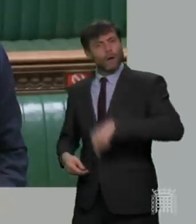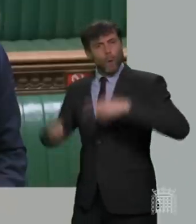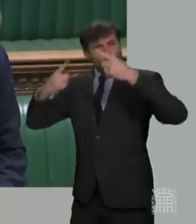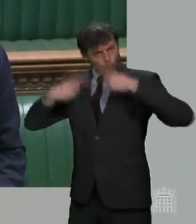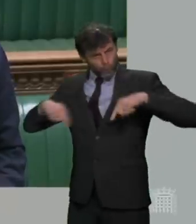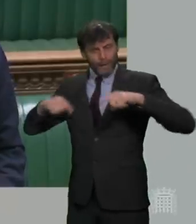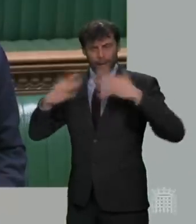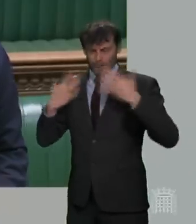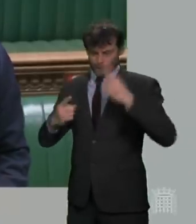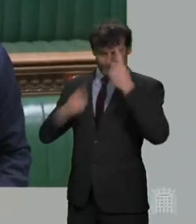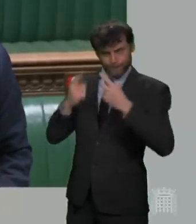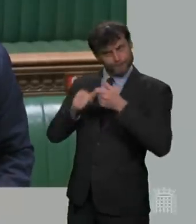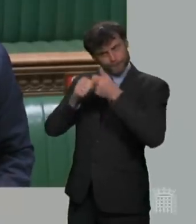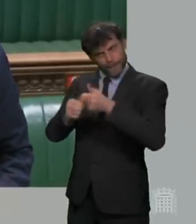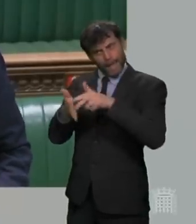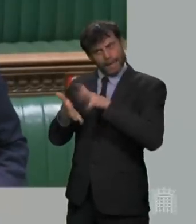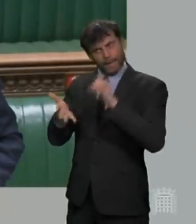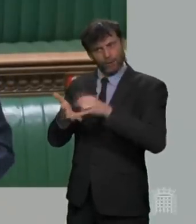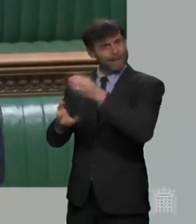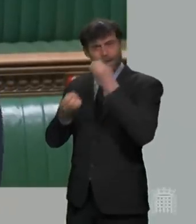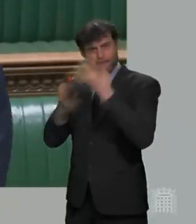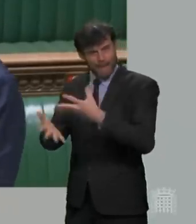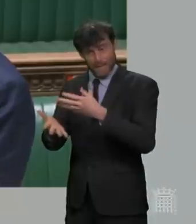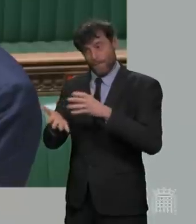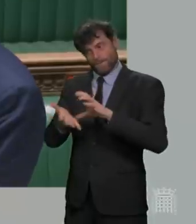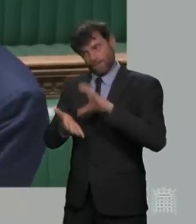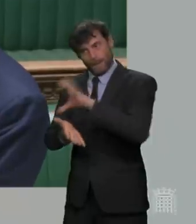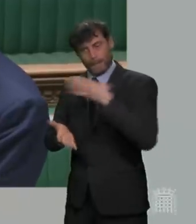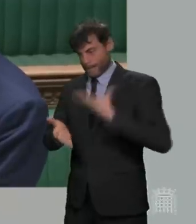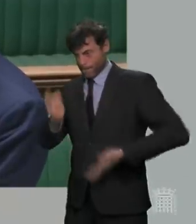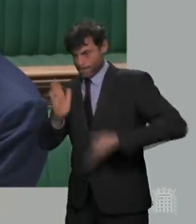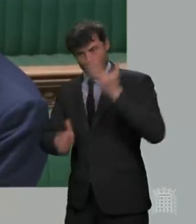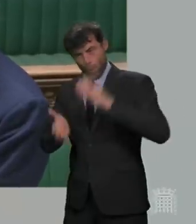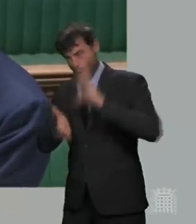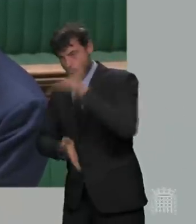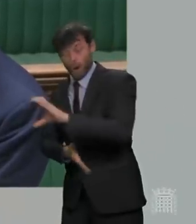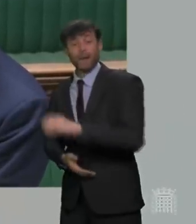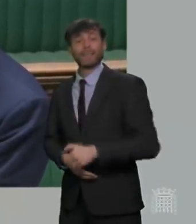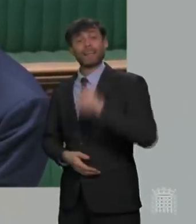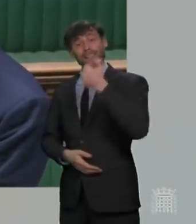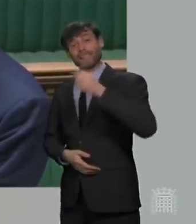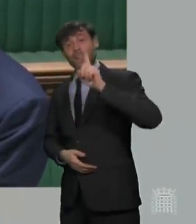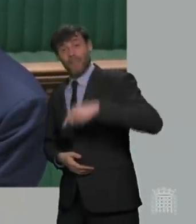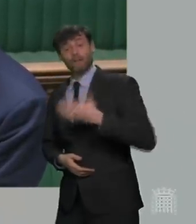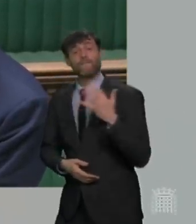for our amazing NHS, with the result that, as I say, there are 6,500 more doctors this year